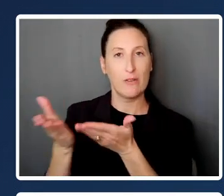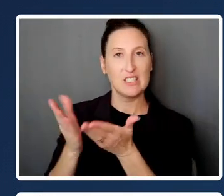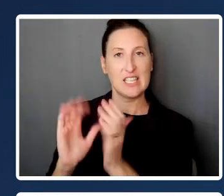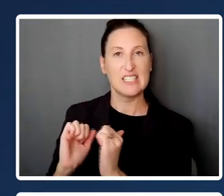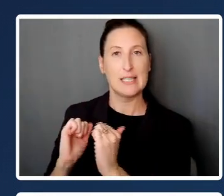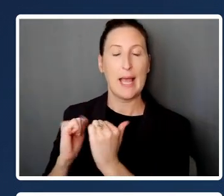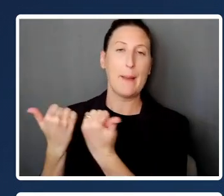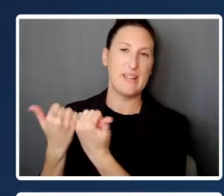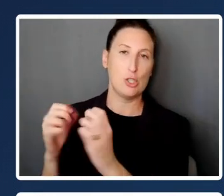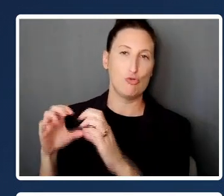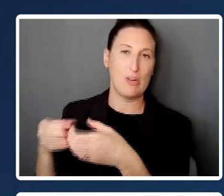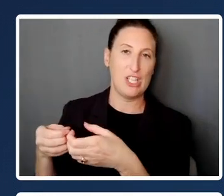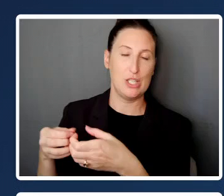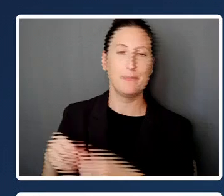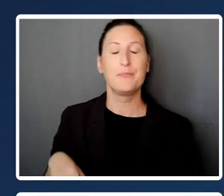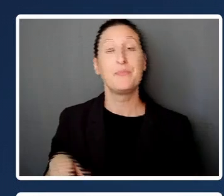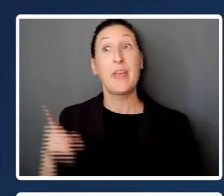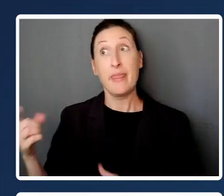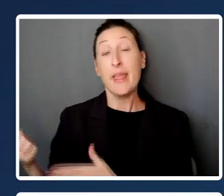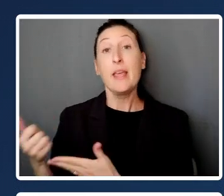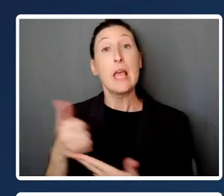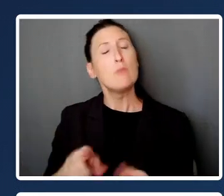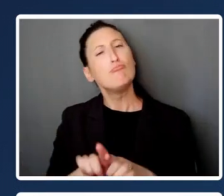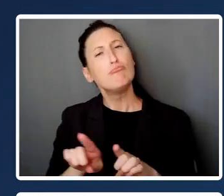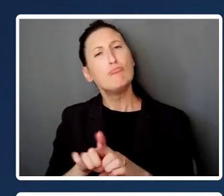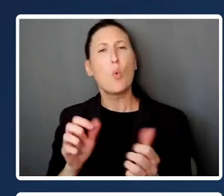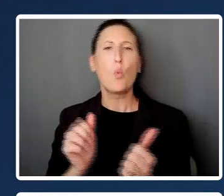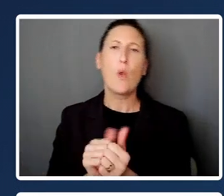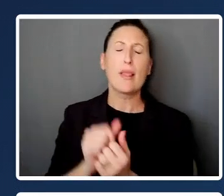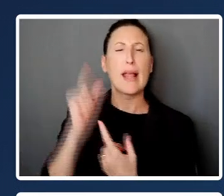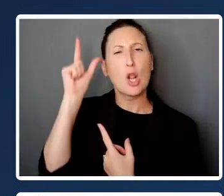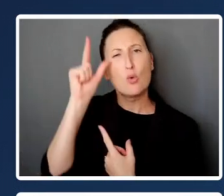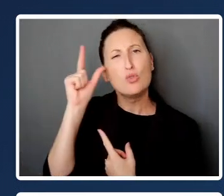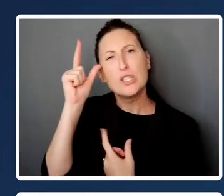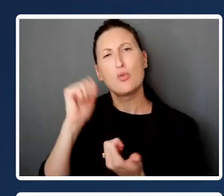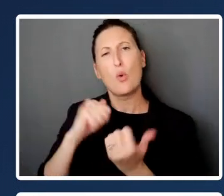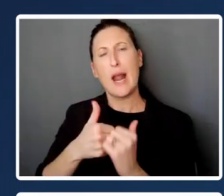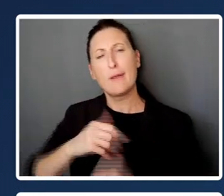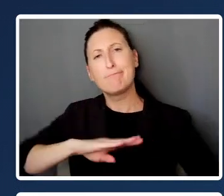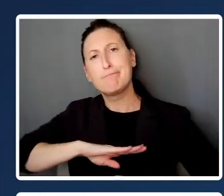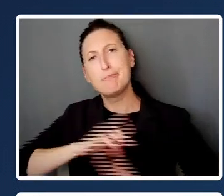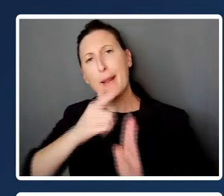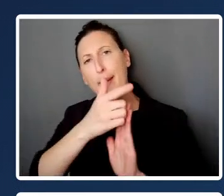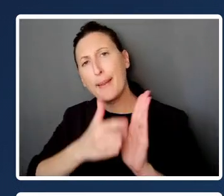with logistics for meeting some of the legal requirements for the student participation.